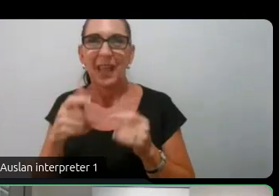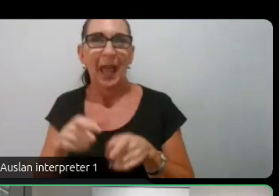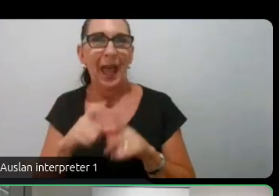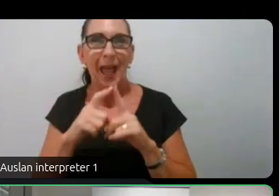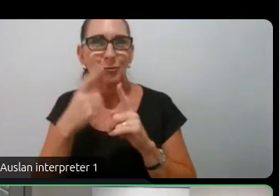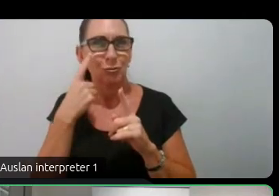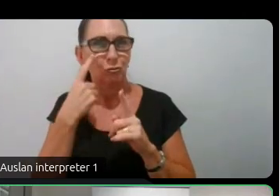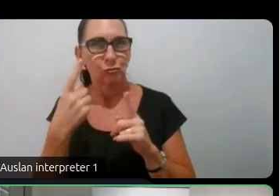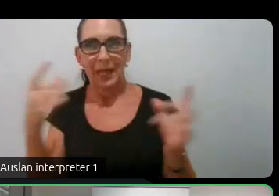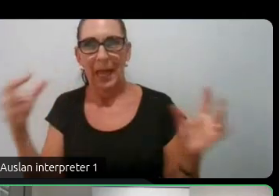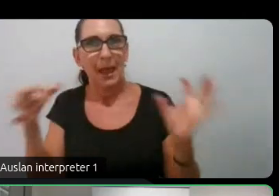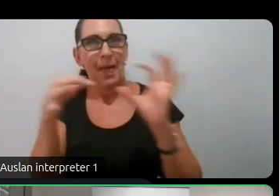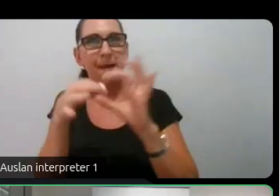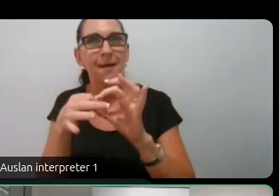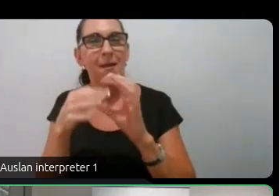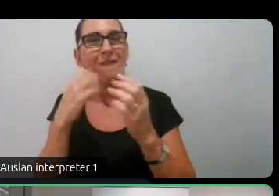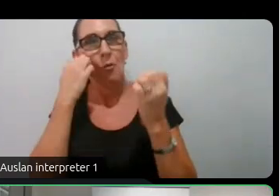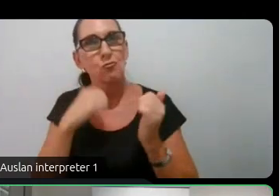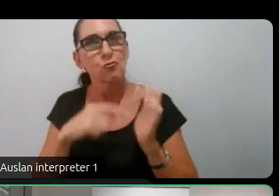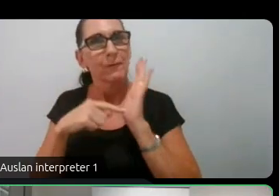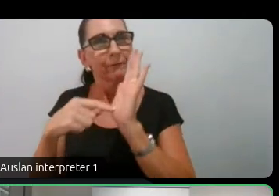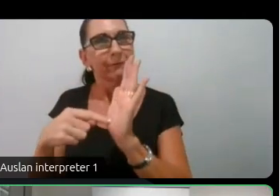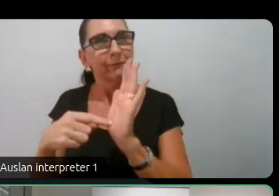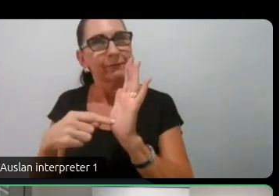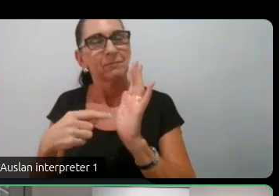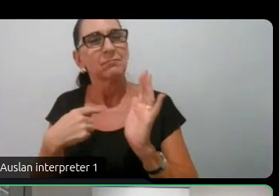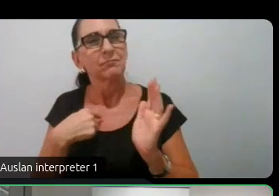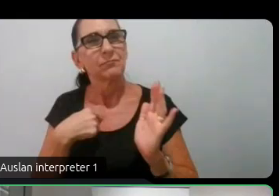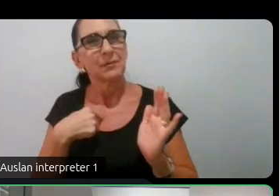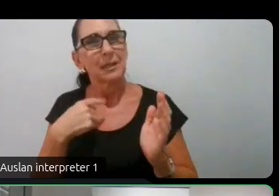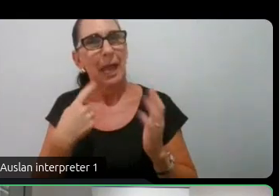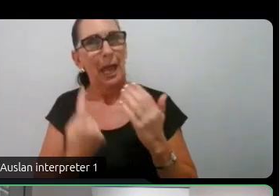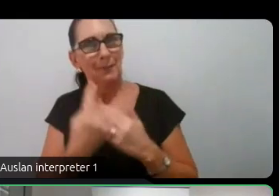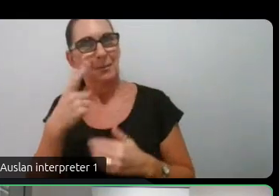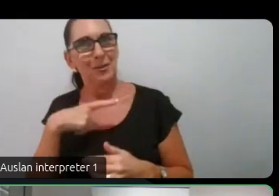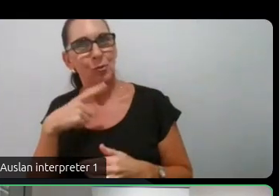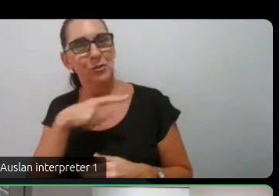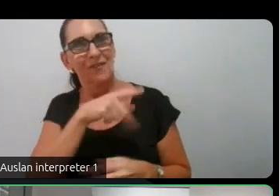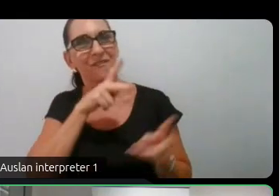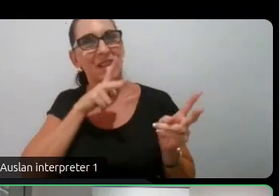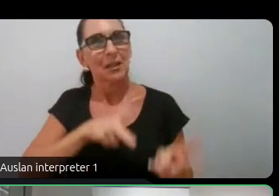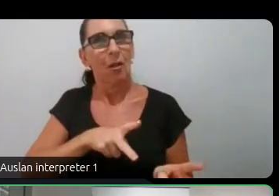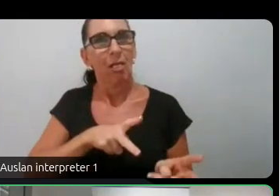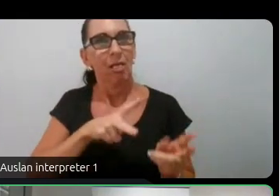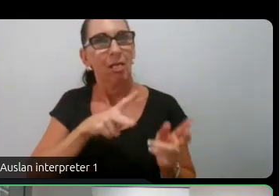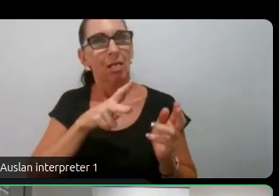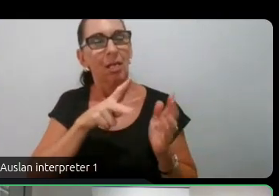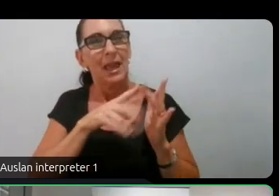that you'd be able to say um it's arising because of the physical impairment. They would NDIA try to